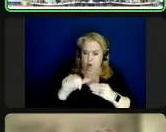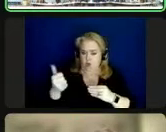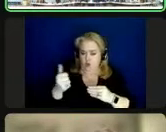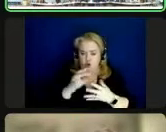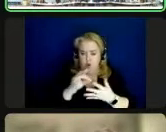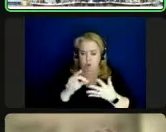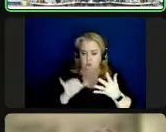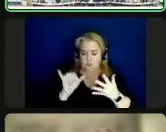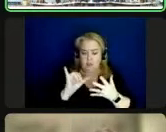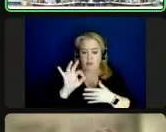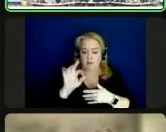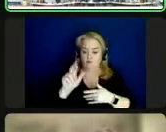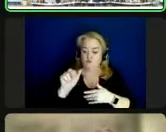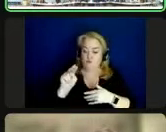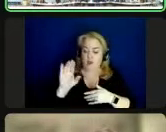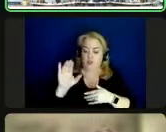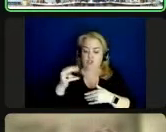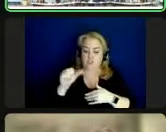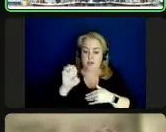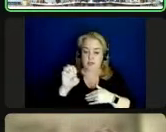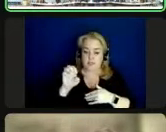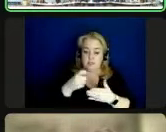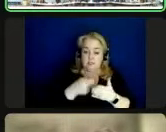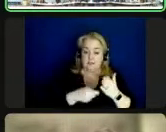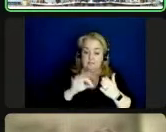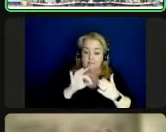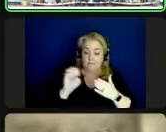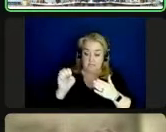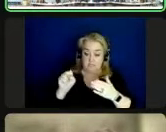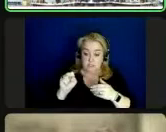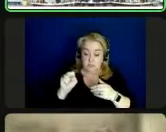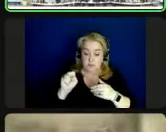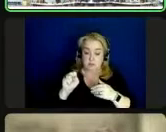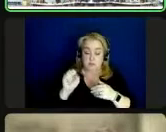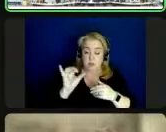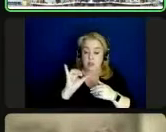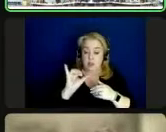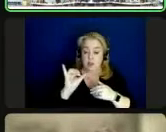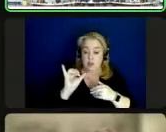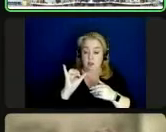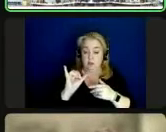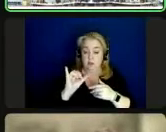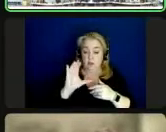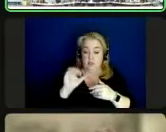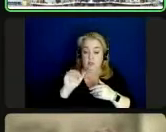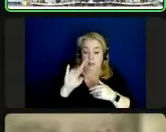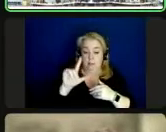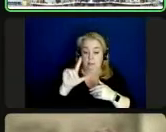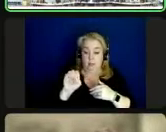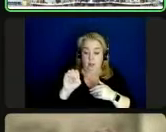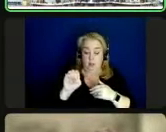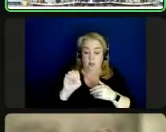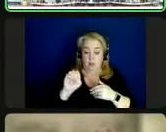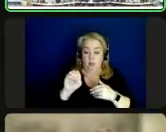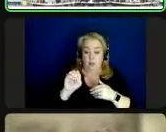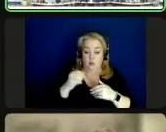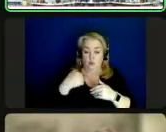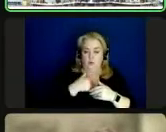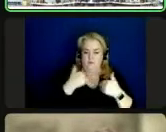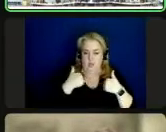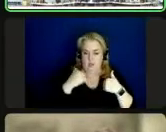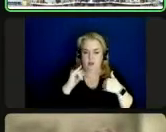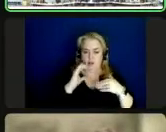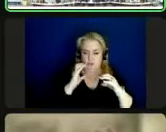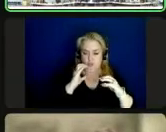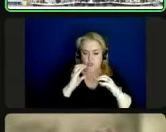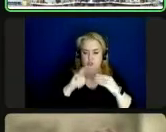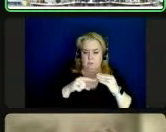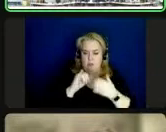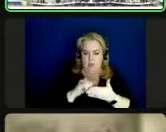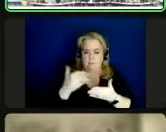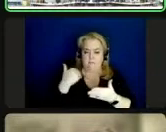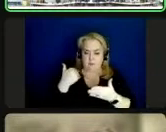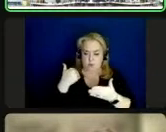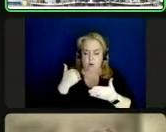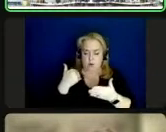VOTES OR MAYBE STILL DID WE